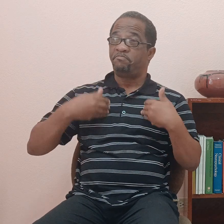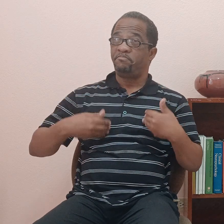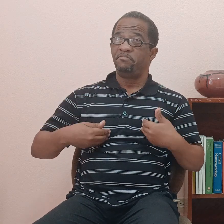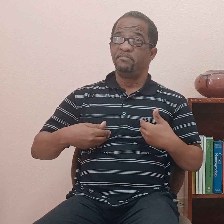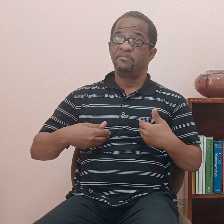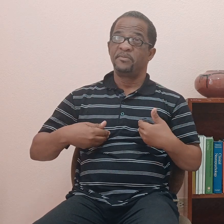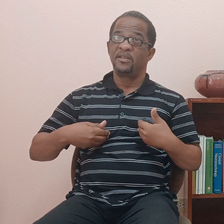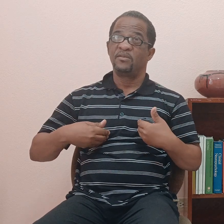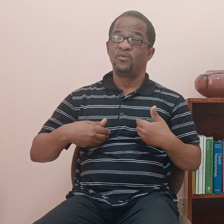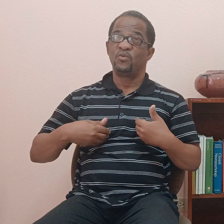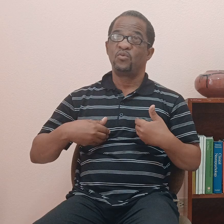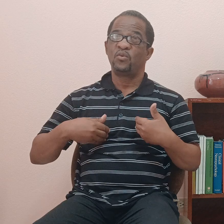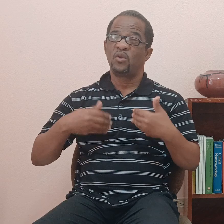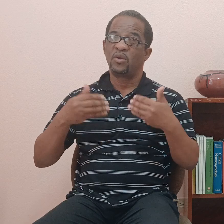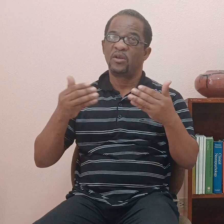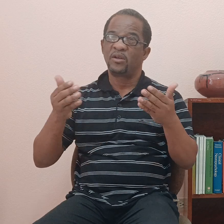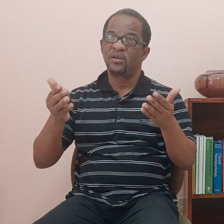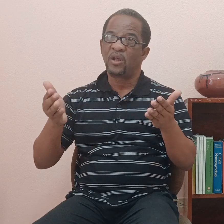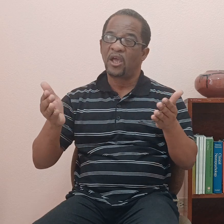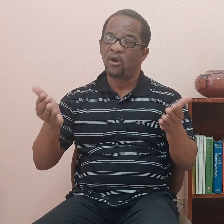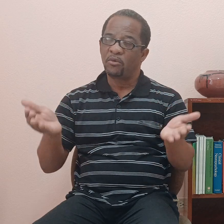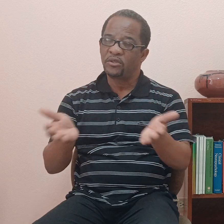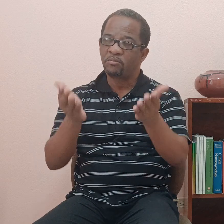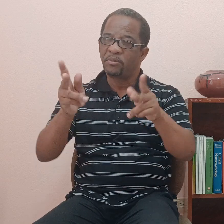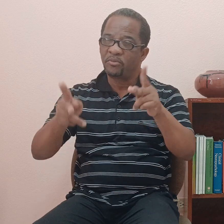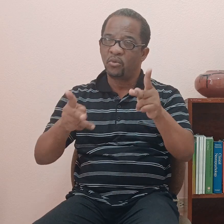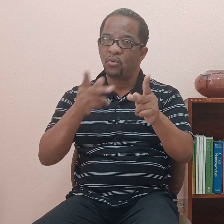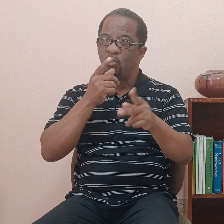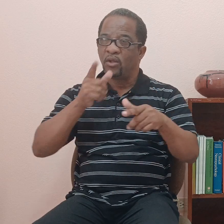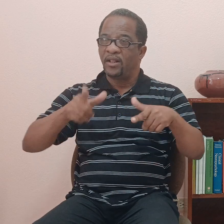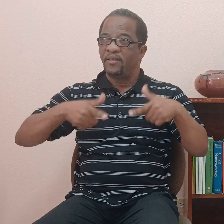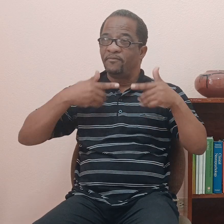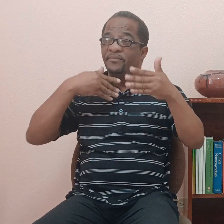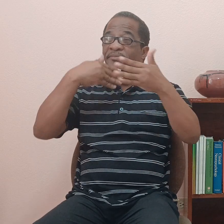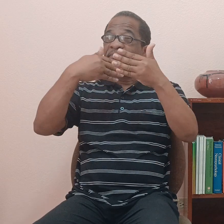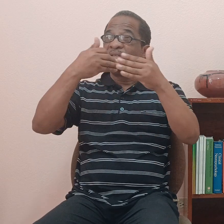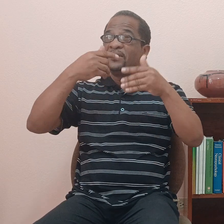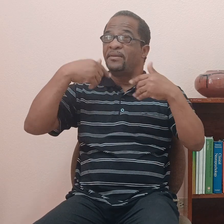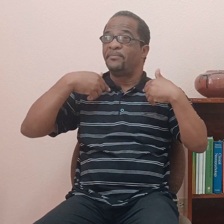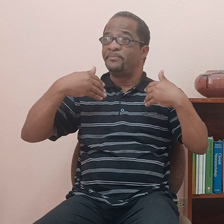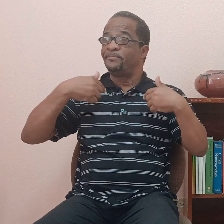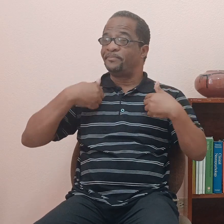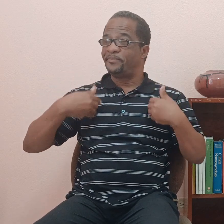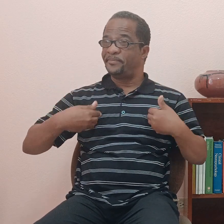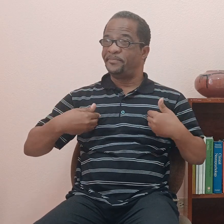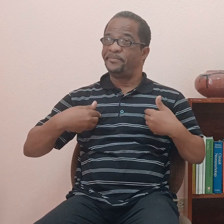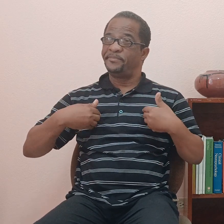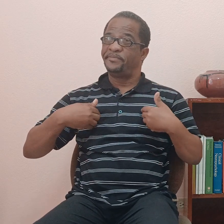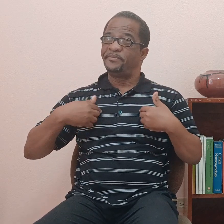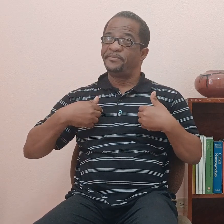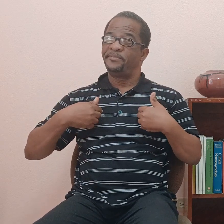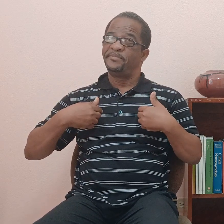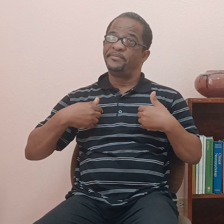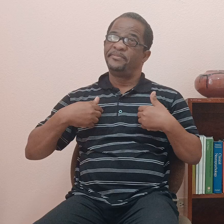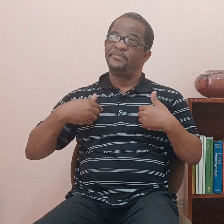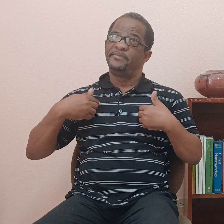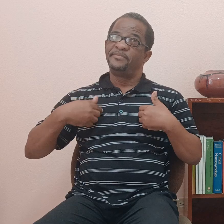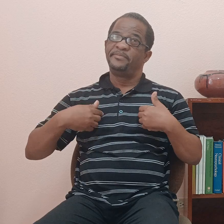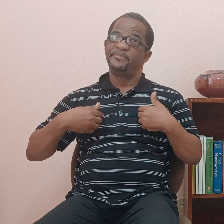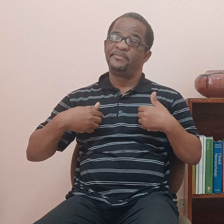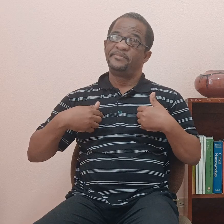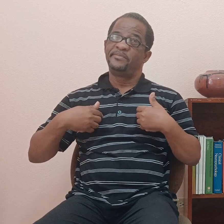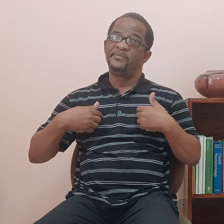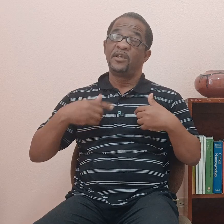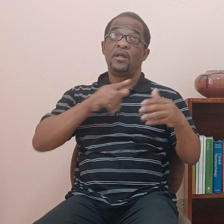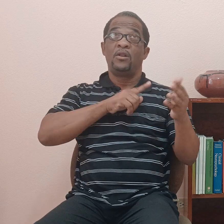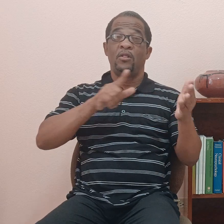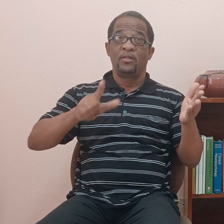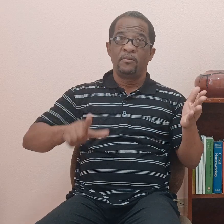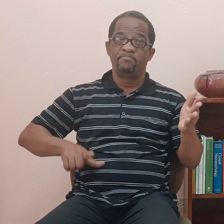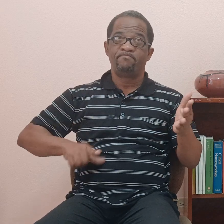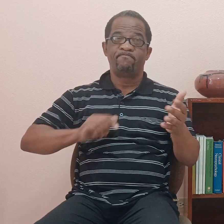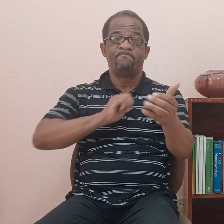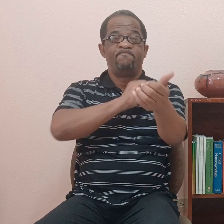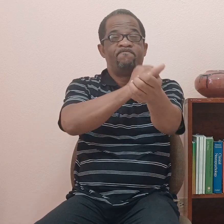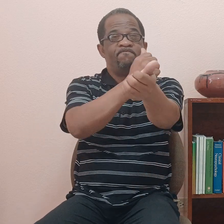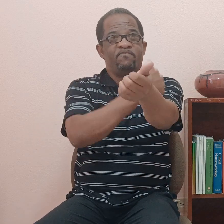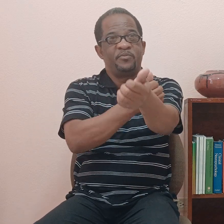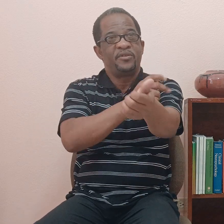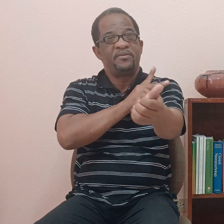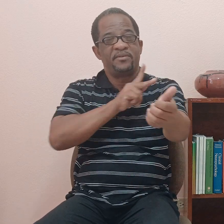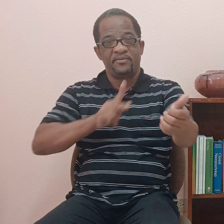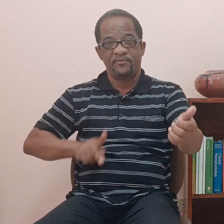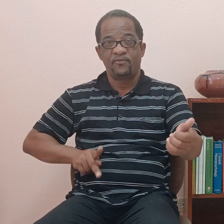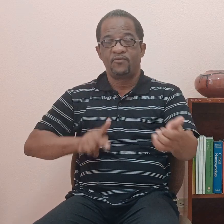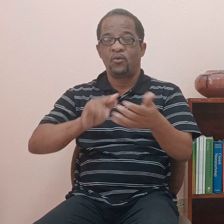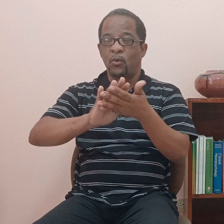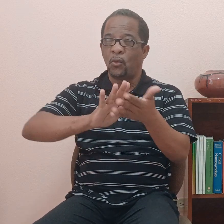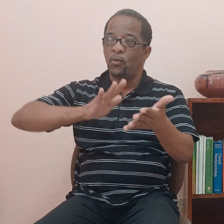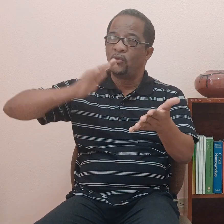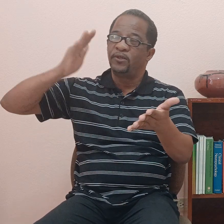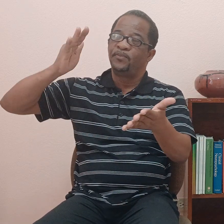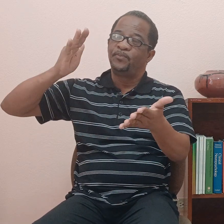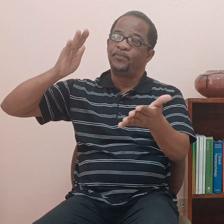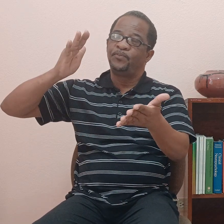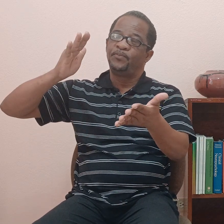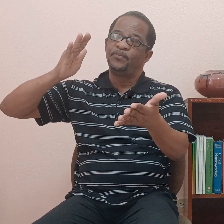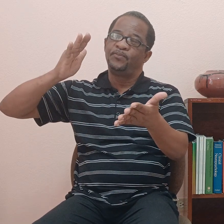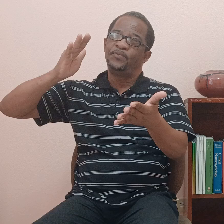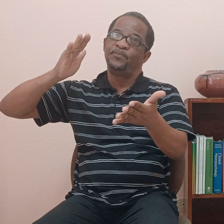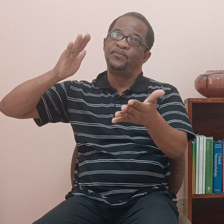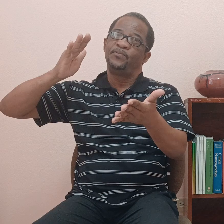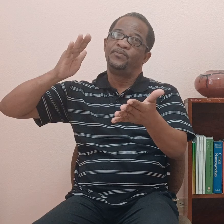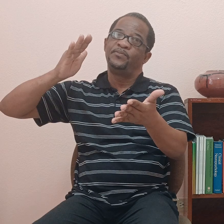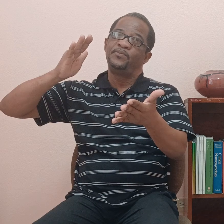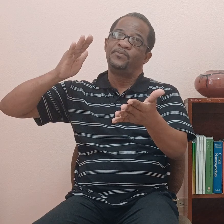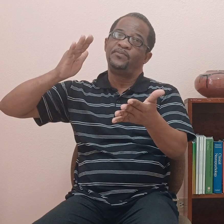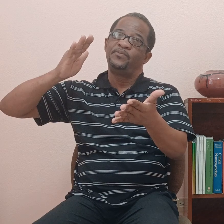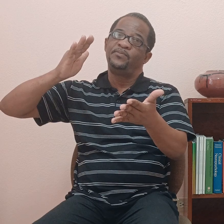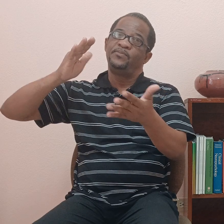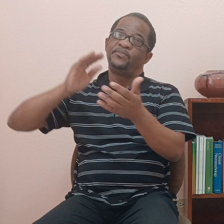encouragement to the people around me. The Lord Almighty is the King of Glory.